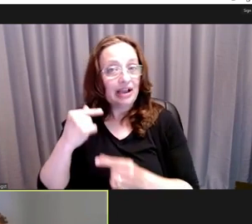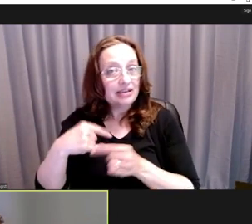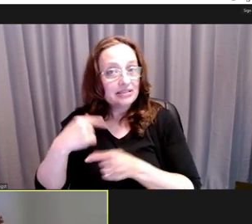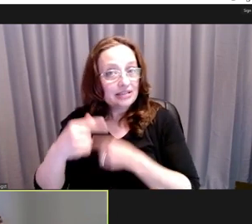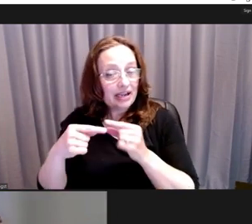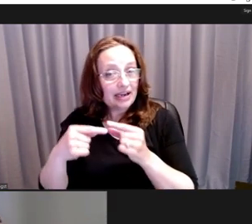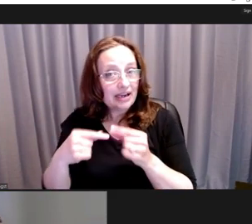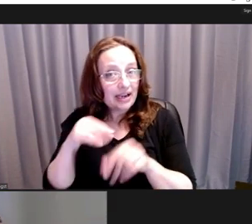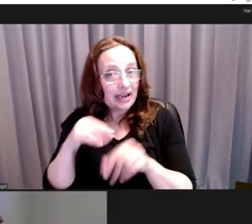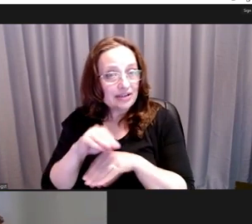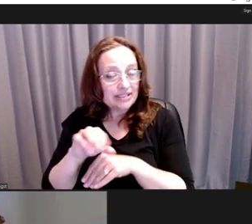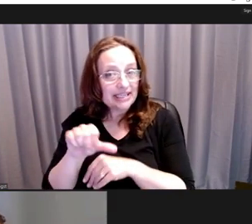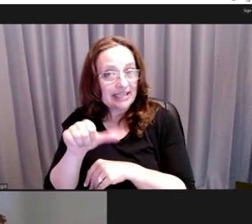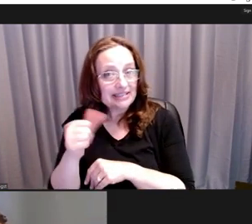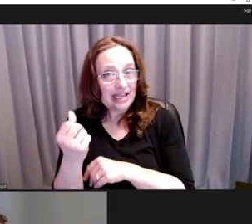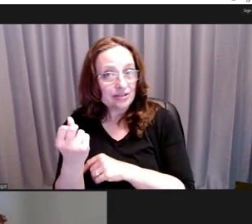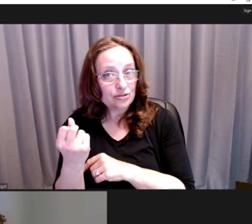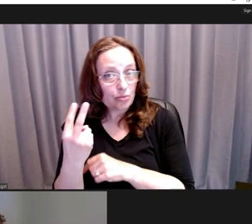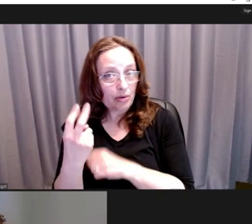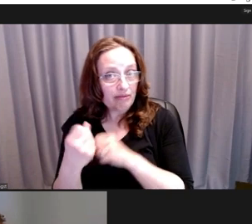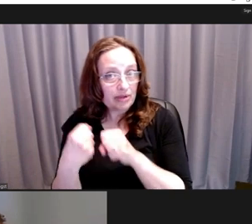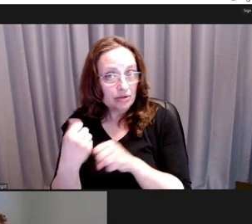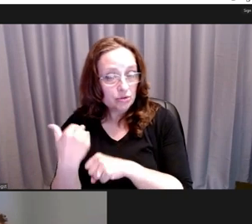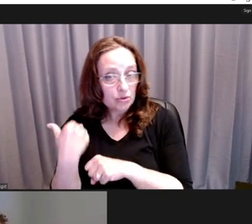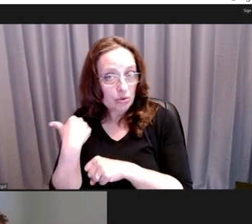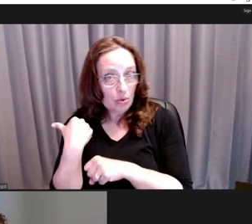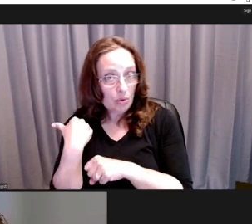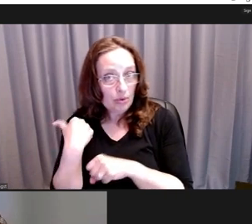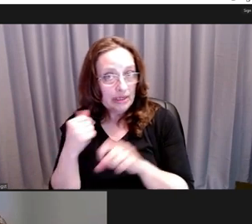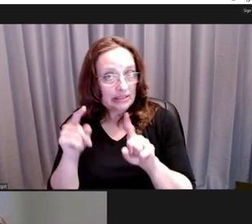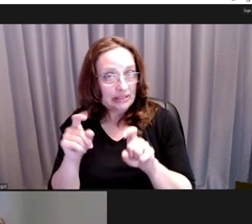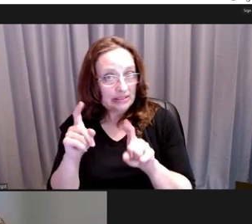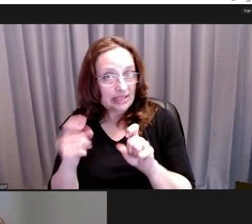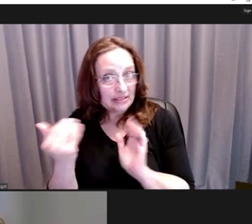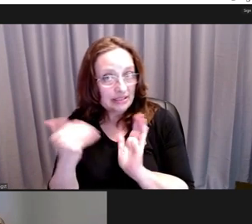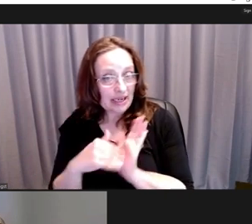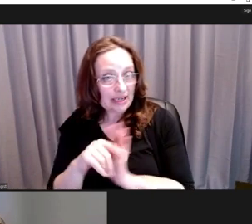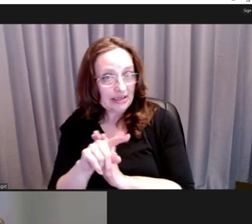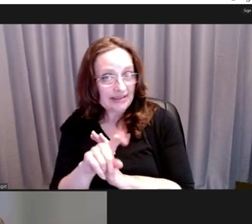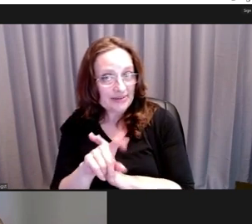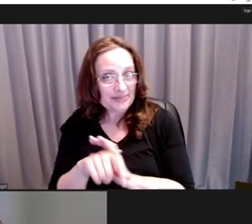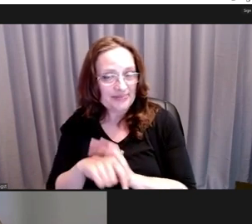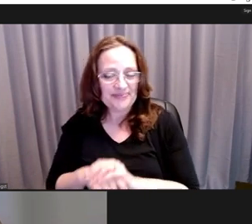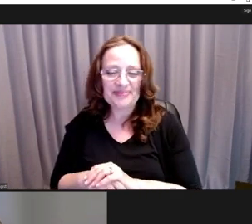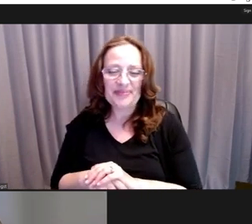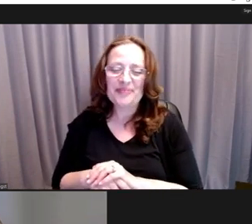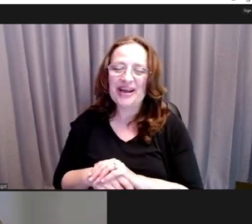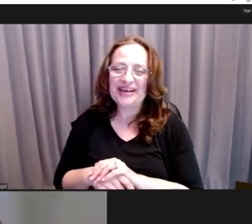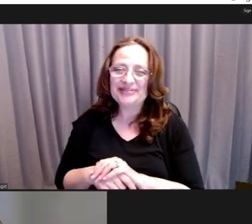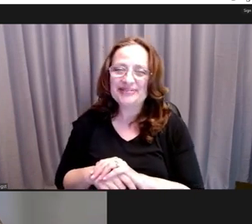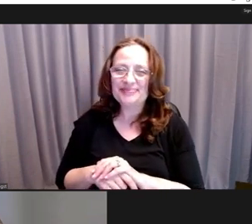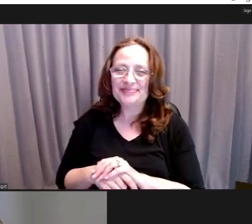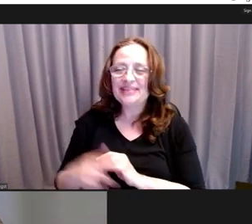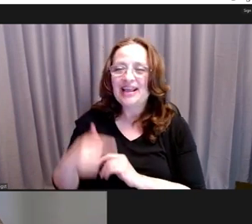Yeah. That's interesting. I mean... I think... As I alluded to with just the different versions of these panels, there's new publications